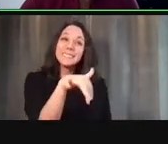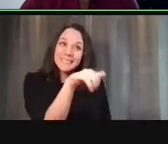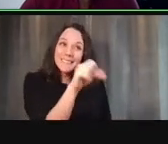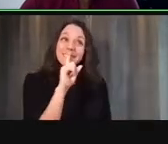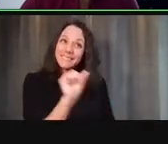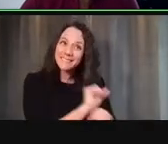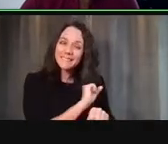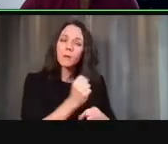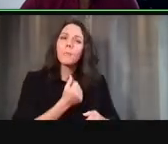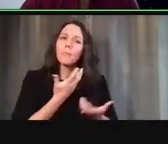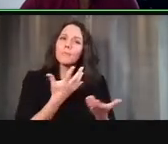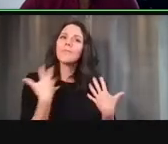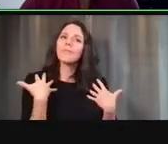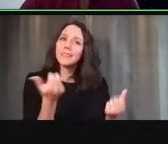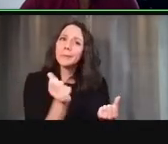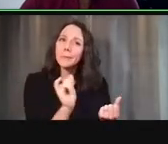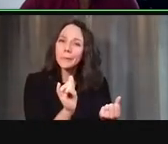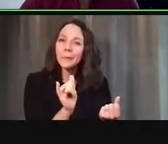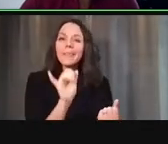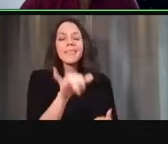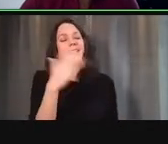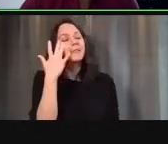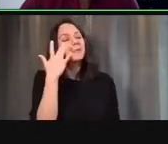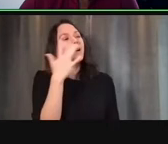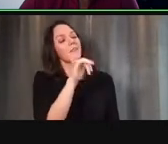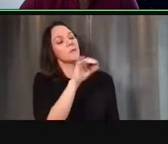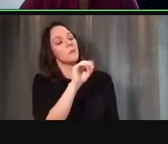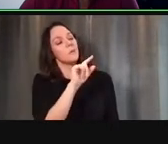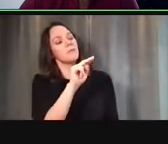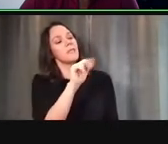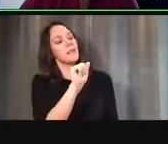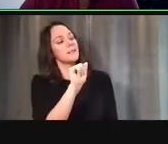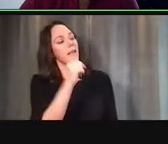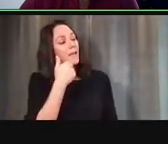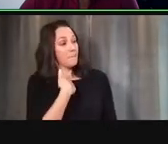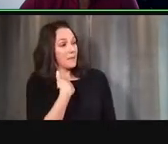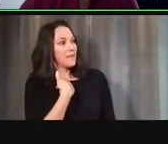And this is why Yolanda Wish and I are with you this morning. My name is Trapeta B.